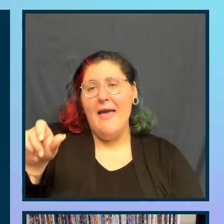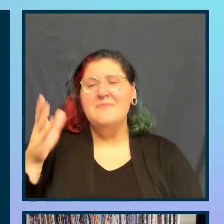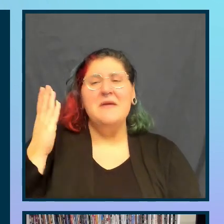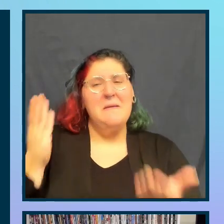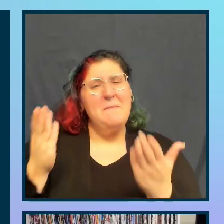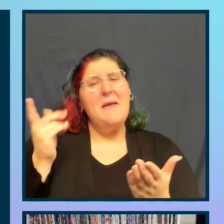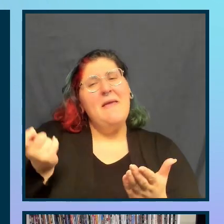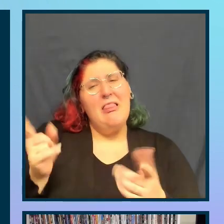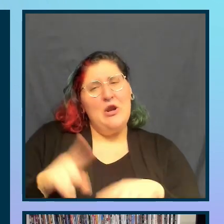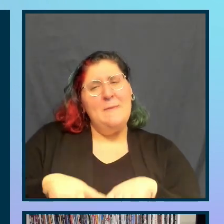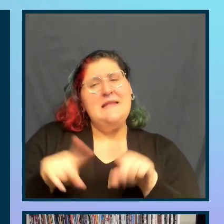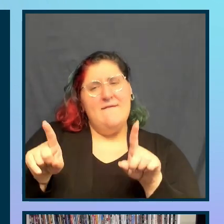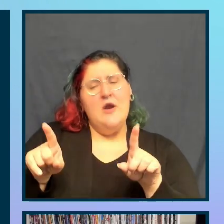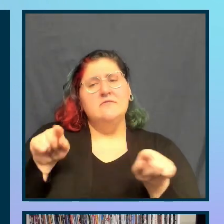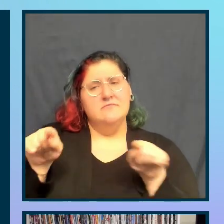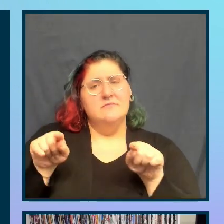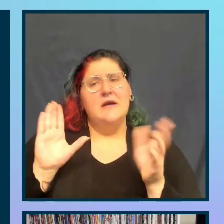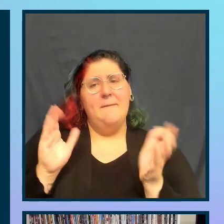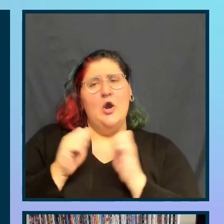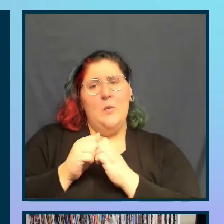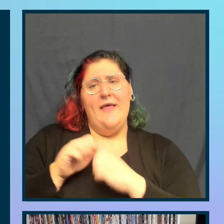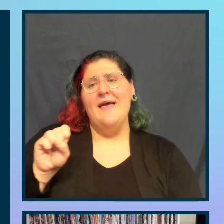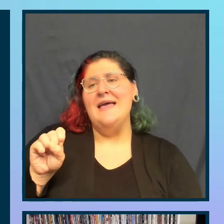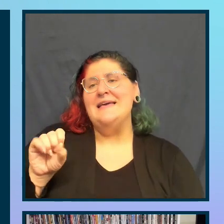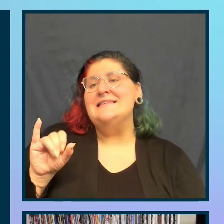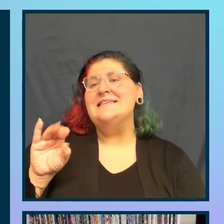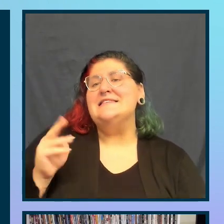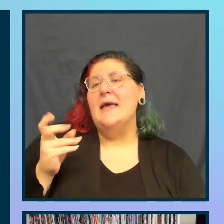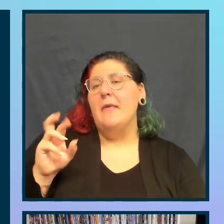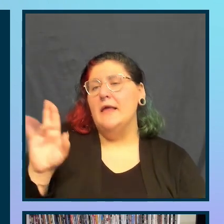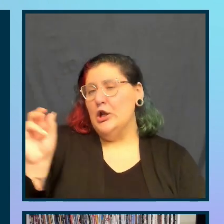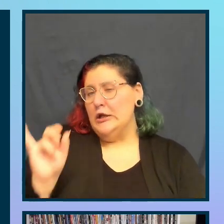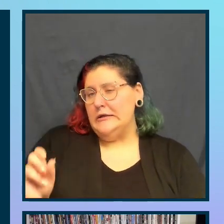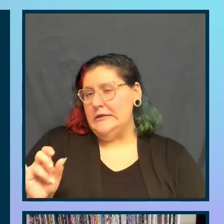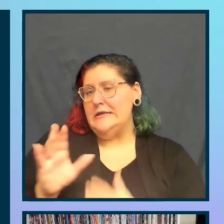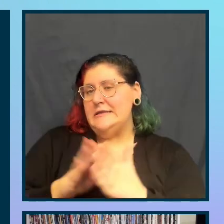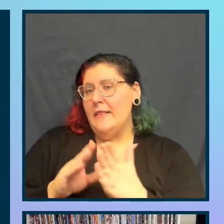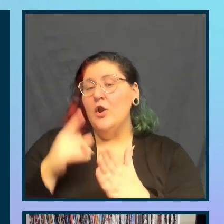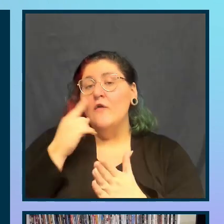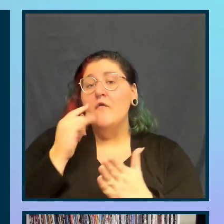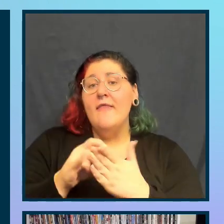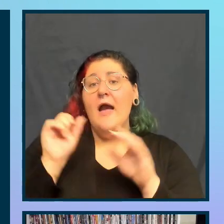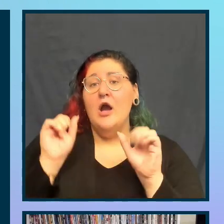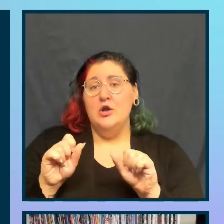For Google Pixel-based simulators, you can go to settings, accessibility and then click the use TalkBack switch control.